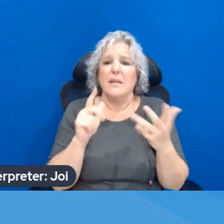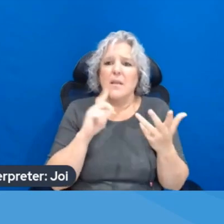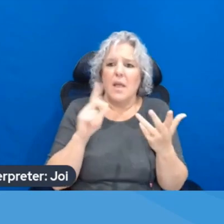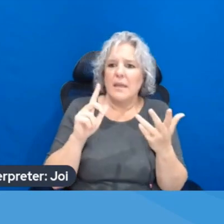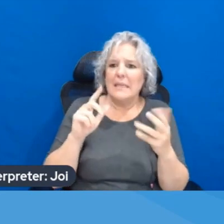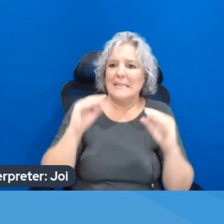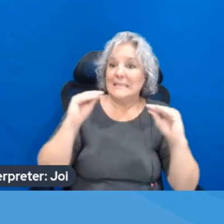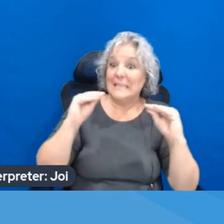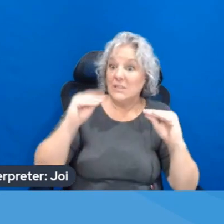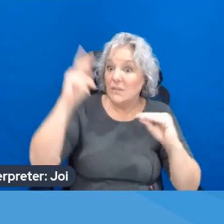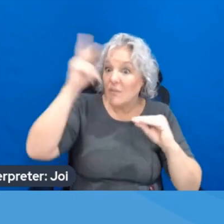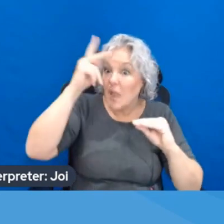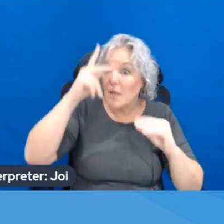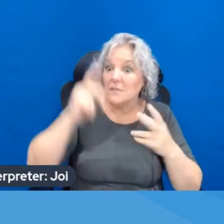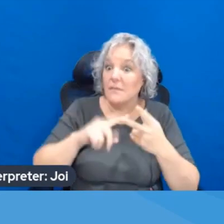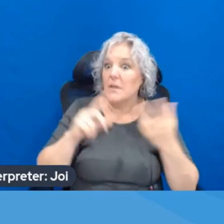and to see the possibilities for STEM